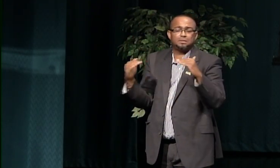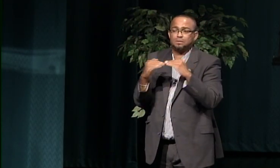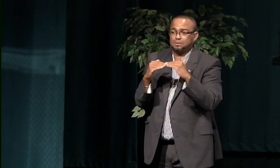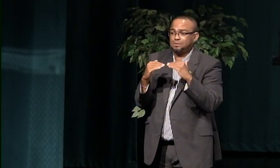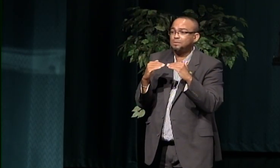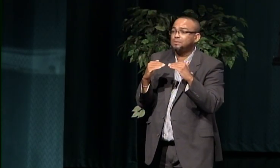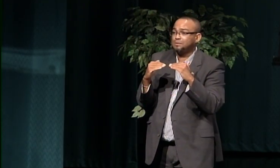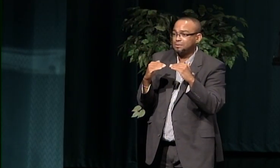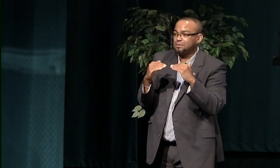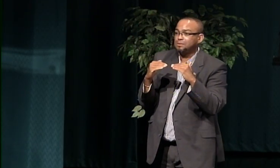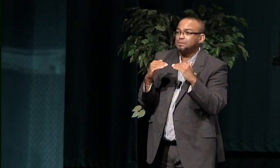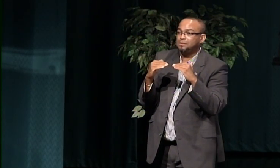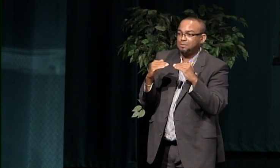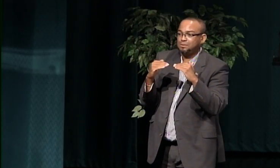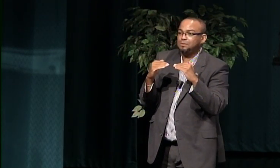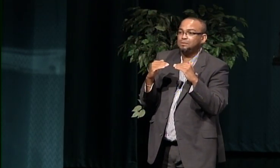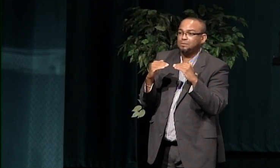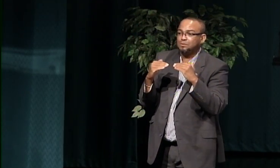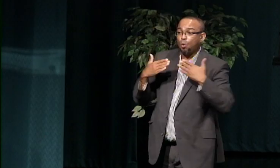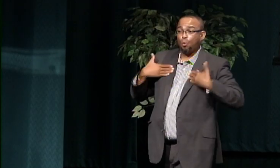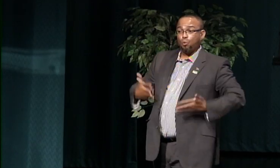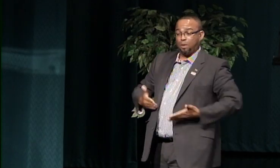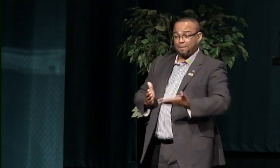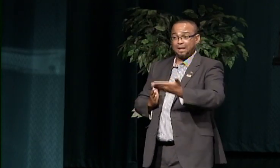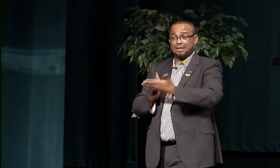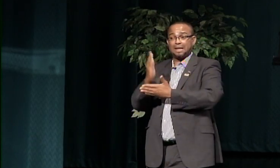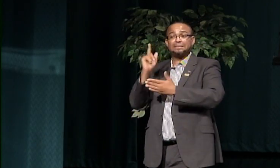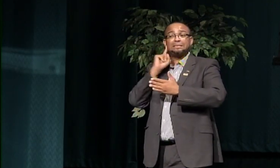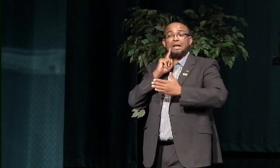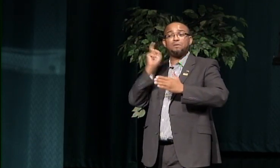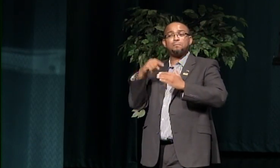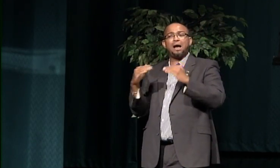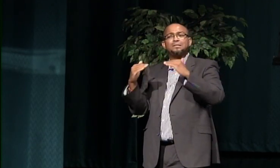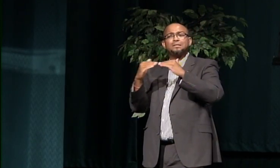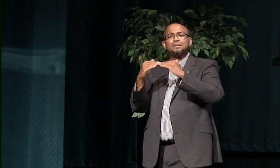of deaf people. And that the human rights of deaf people